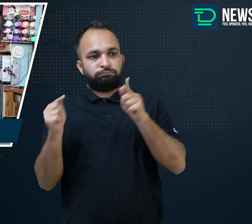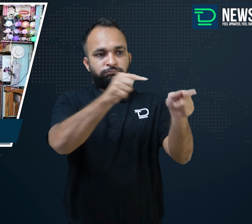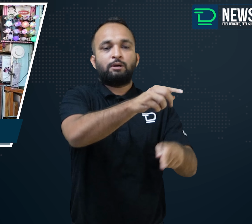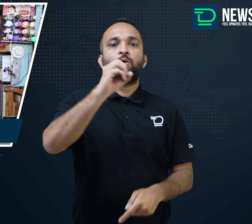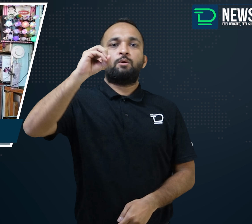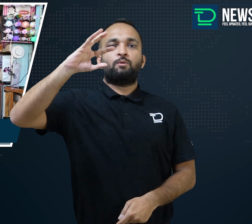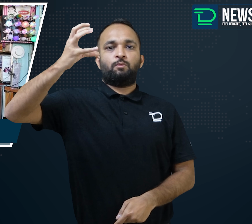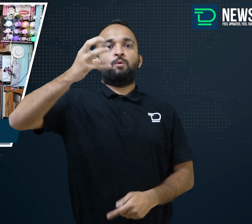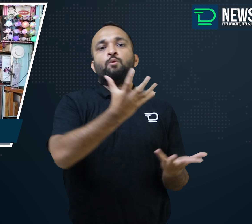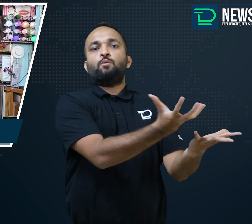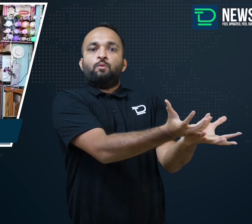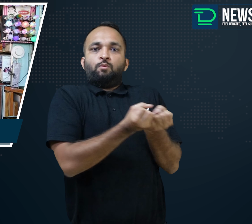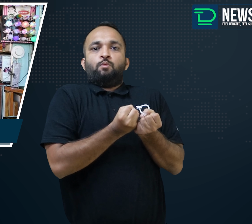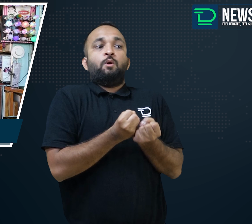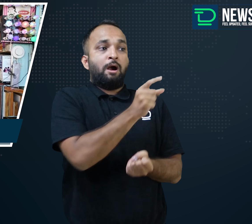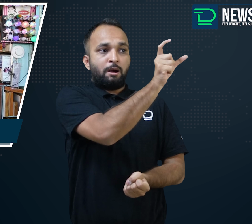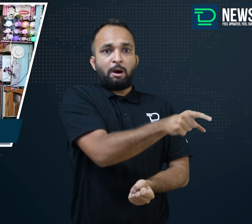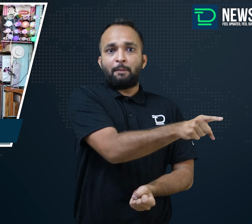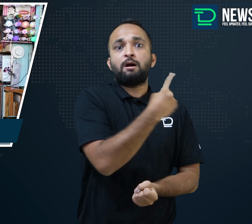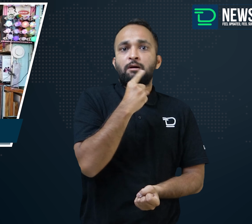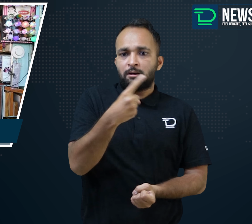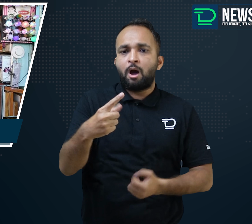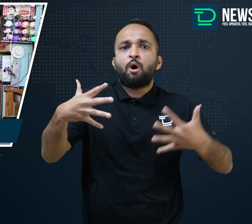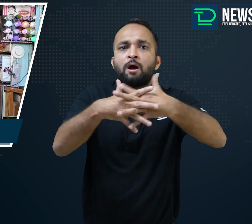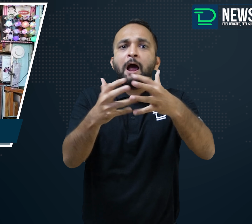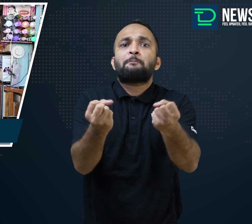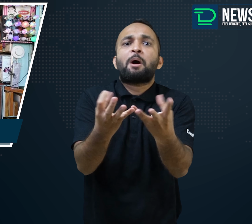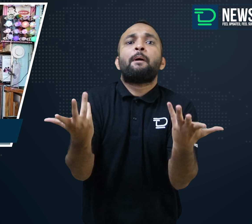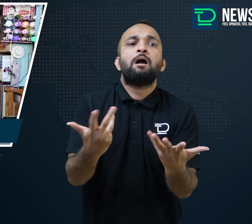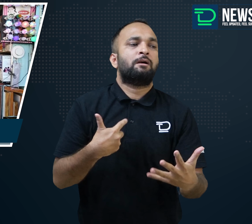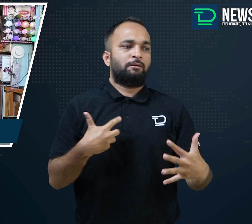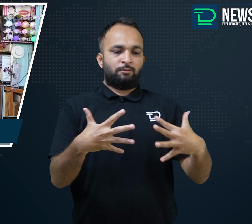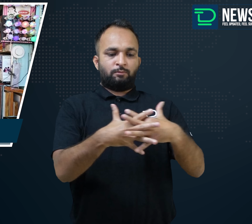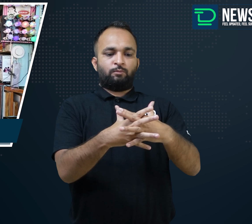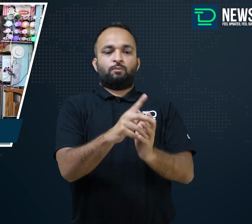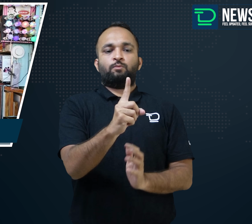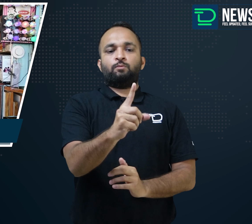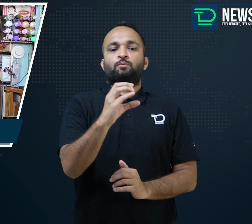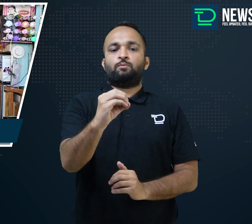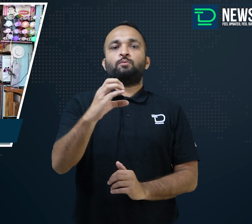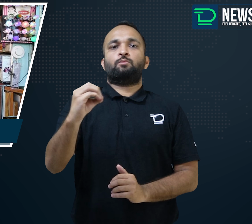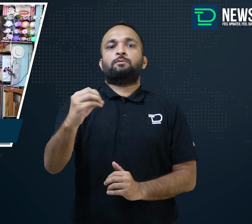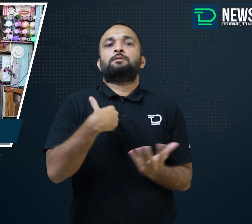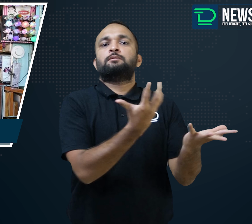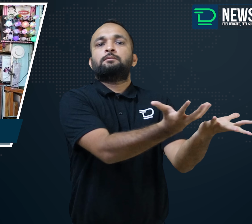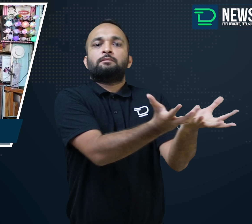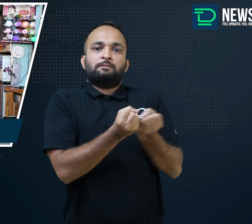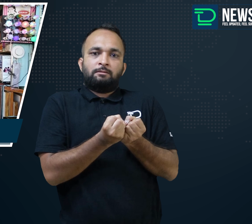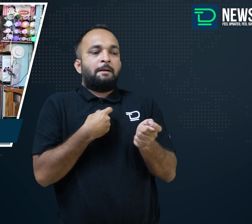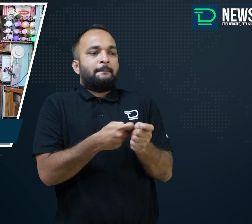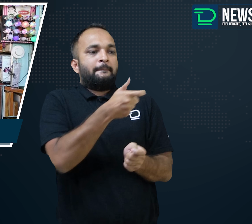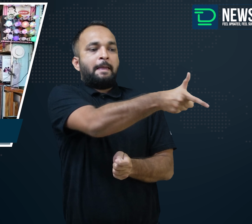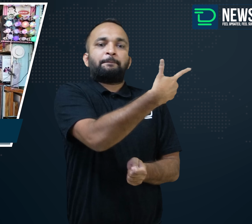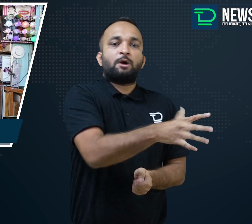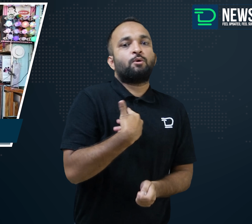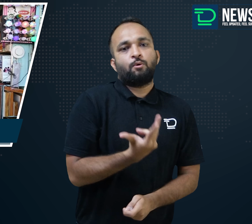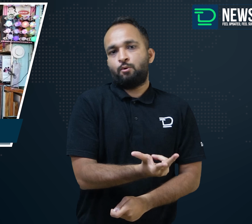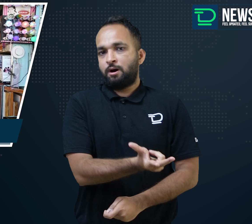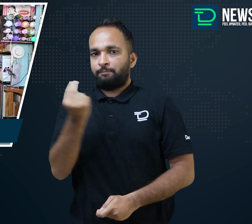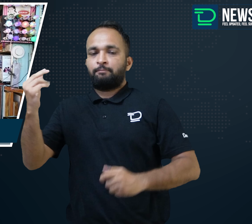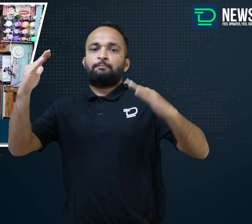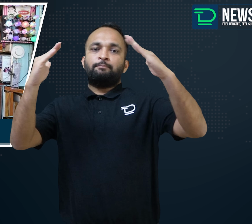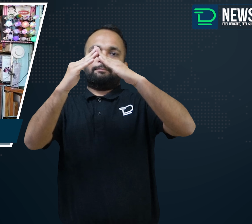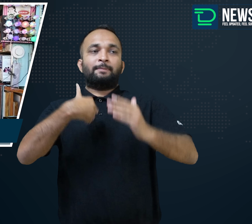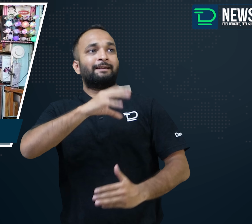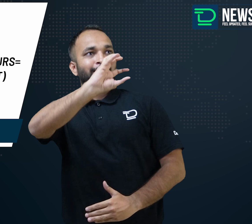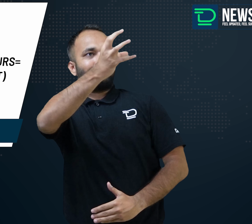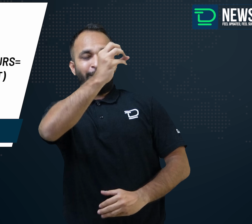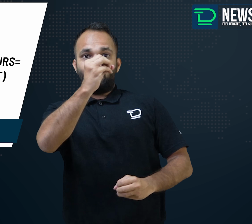We buy bulbs in shops. The shopkeeper asks how much watts bulb you want.